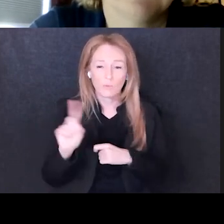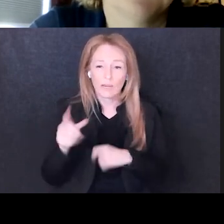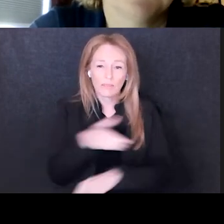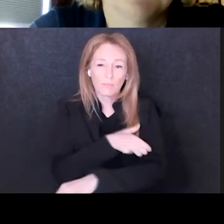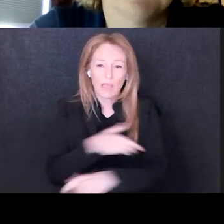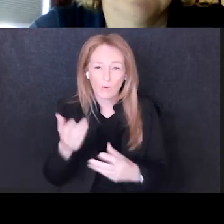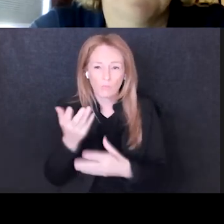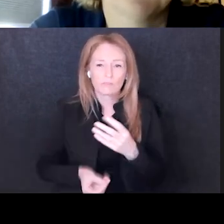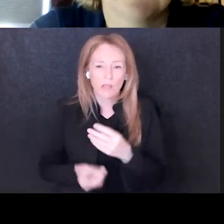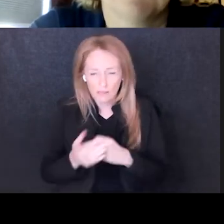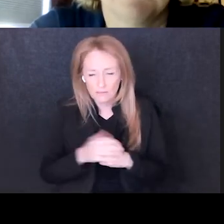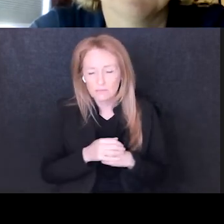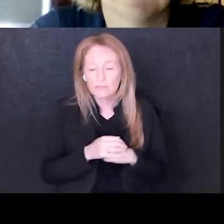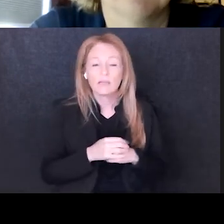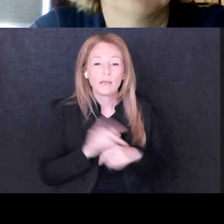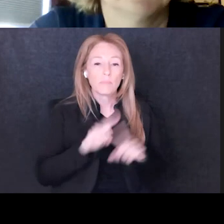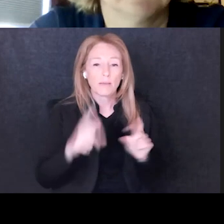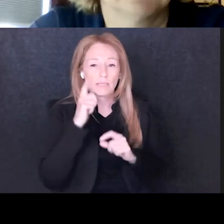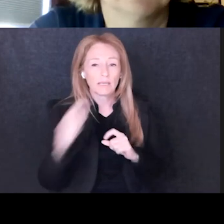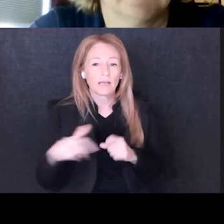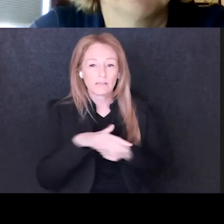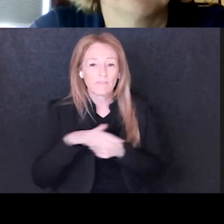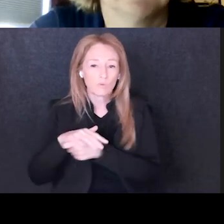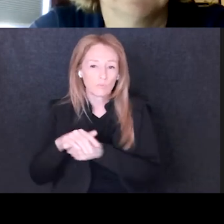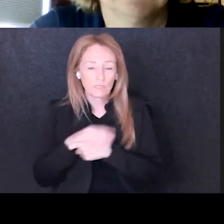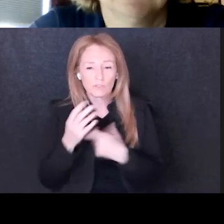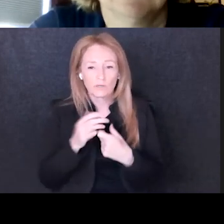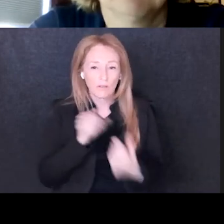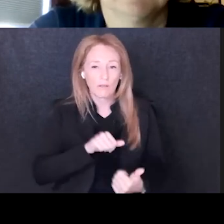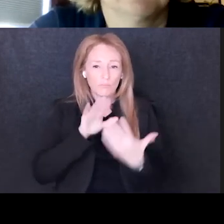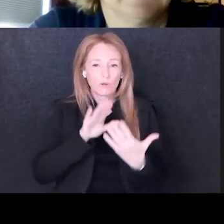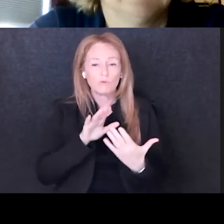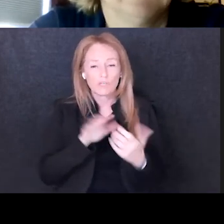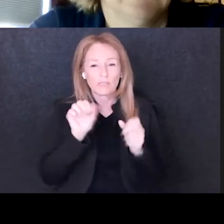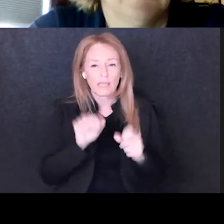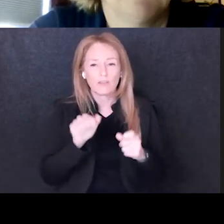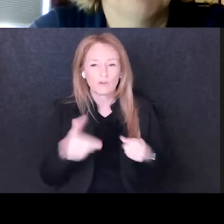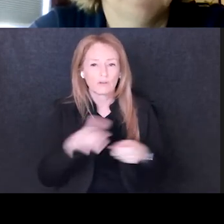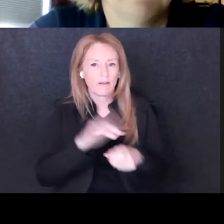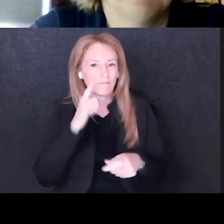OF THE REGIONAL APPROACH, THERE WERE ABLE TO COVER FOR EACH ER. SO STAFFING SPECIALIZATIONS.